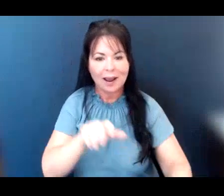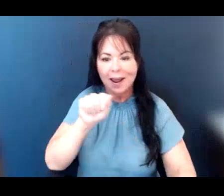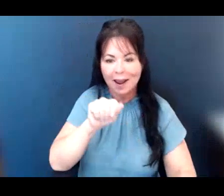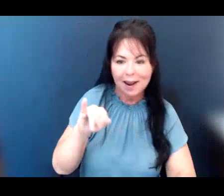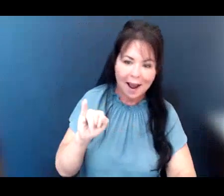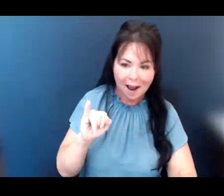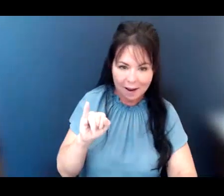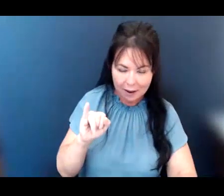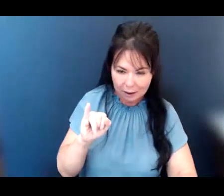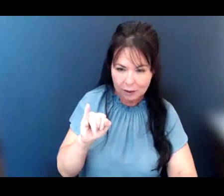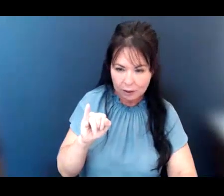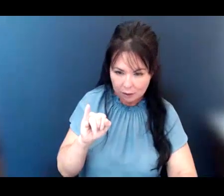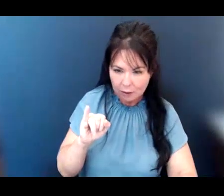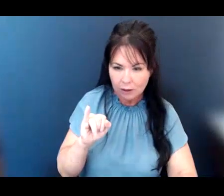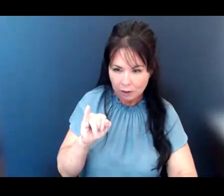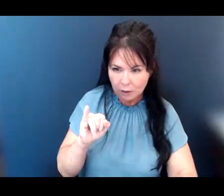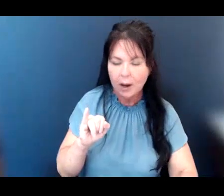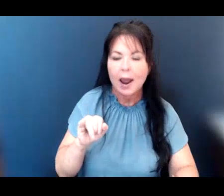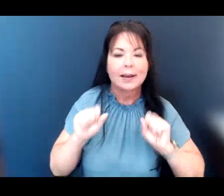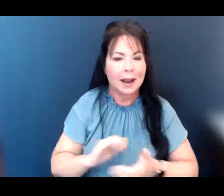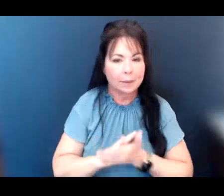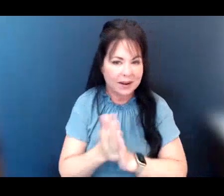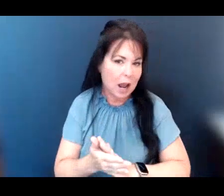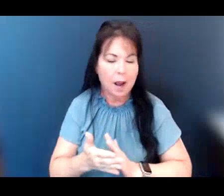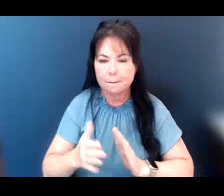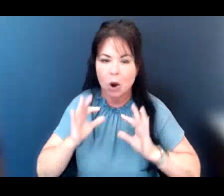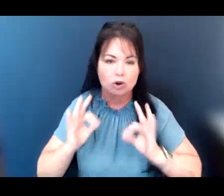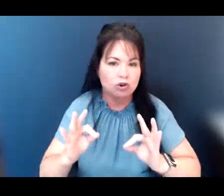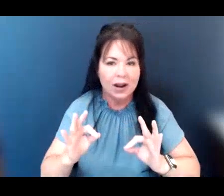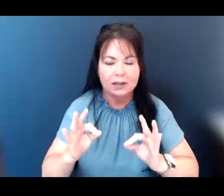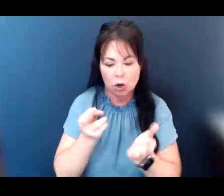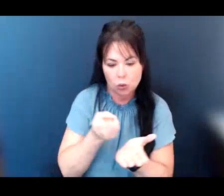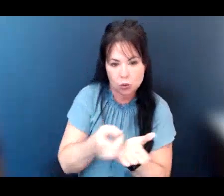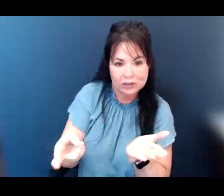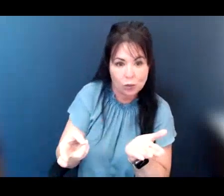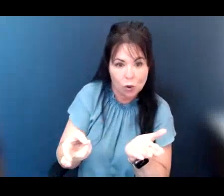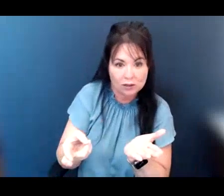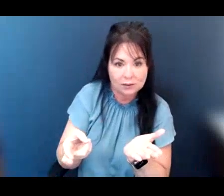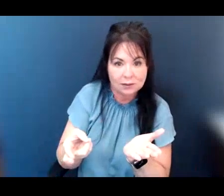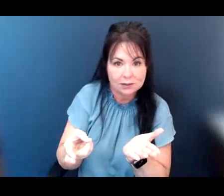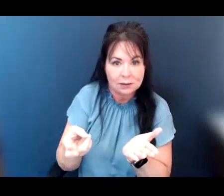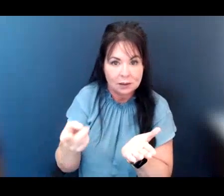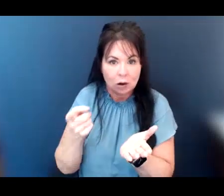a great resource for making captioning-- or AI-generated captioning better and more useful.